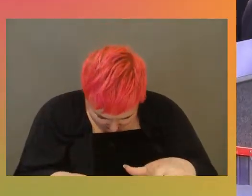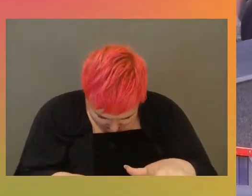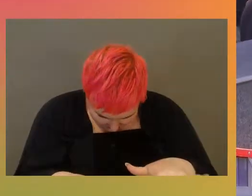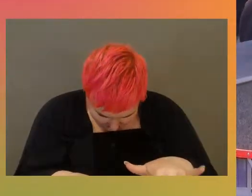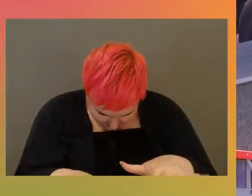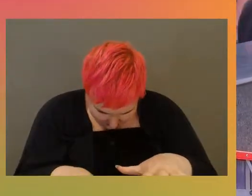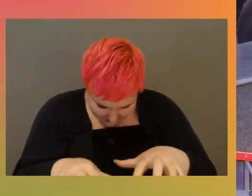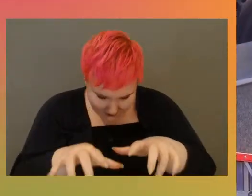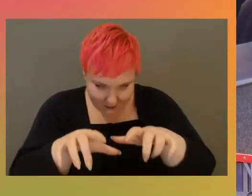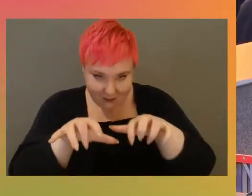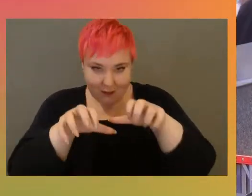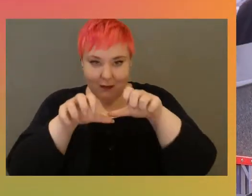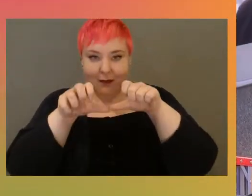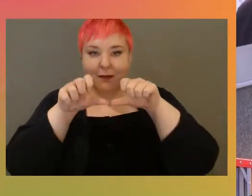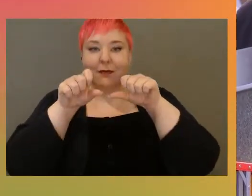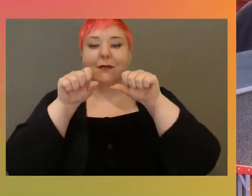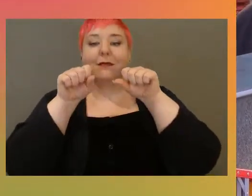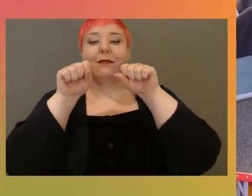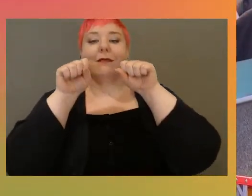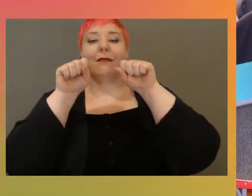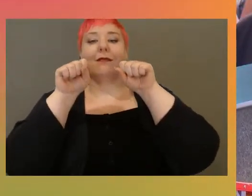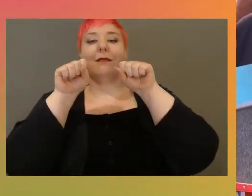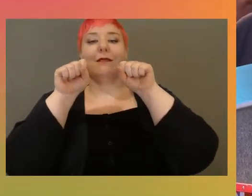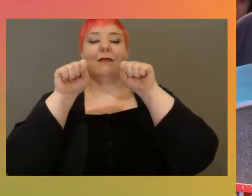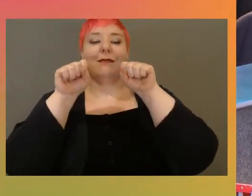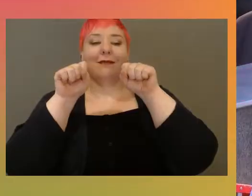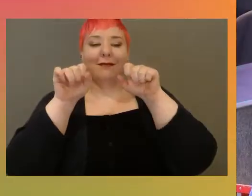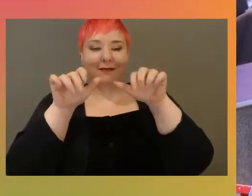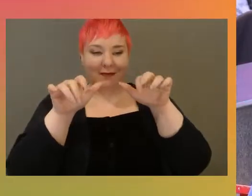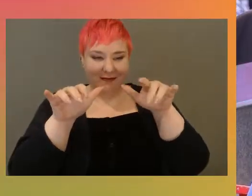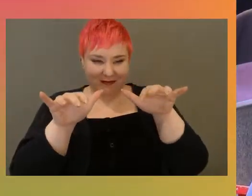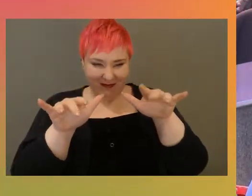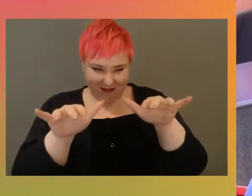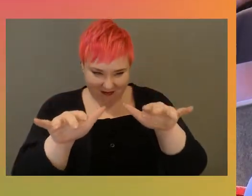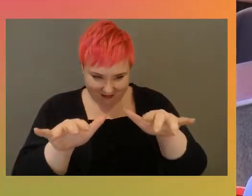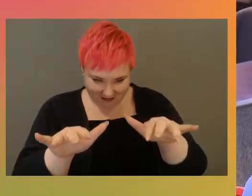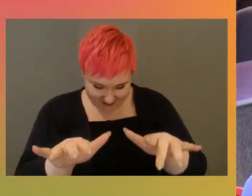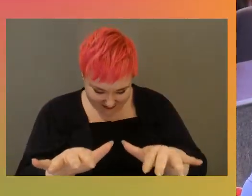INHALE, LIFT YOUR HEAD.